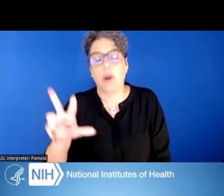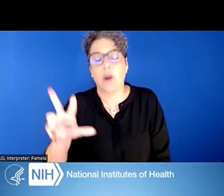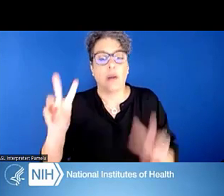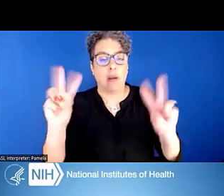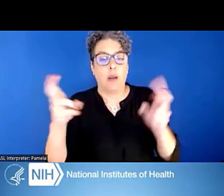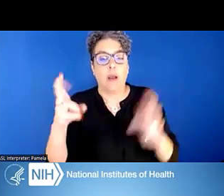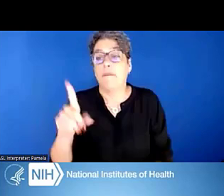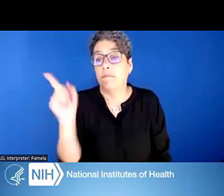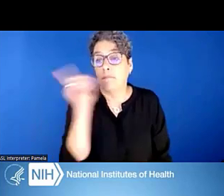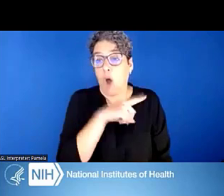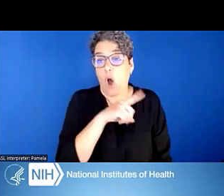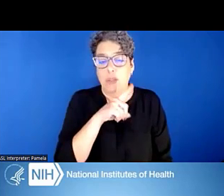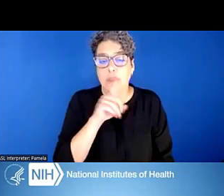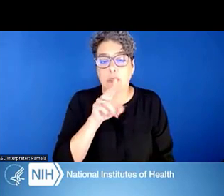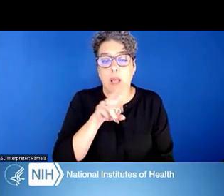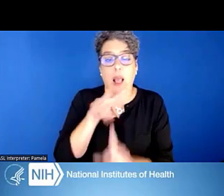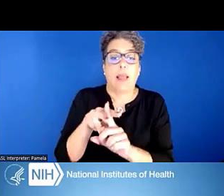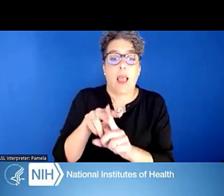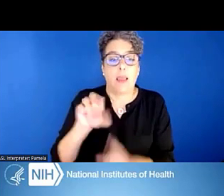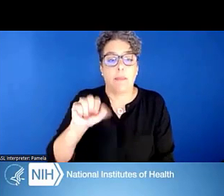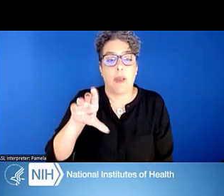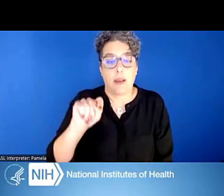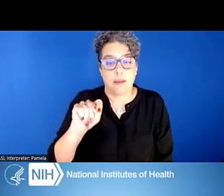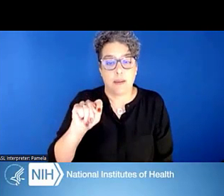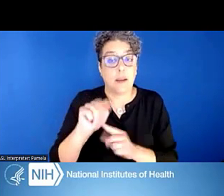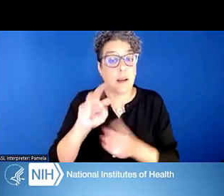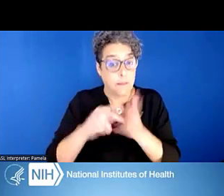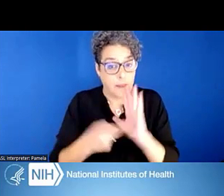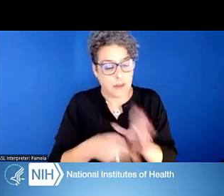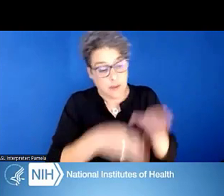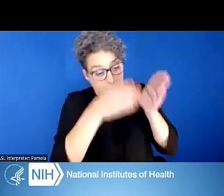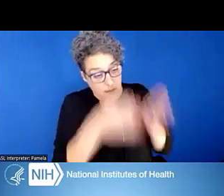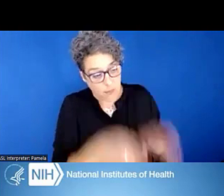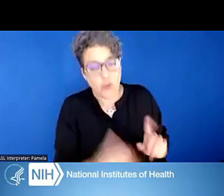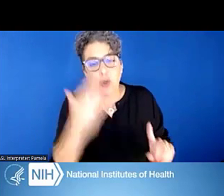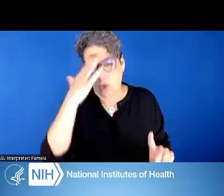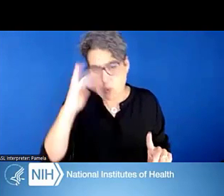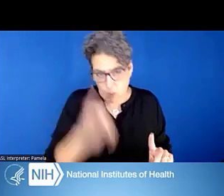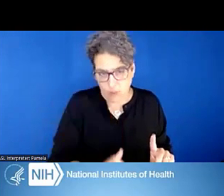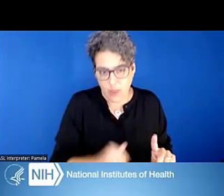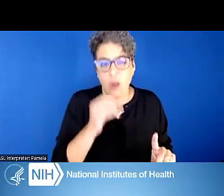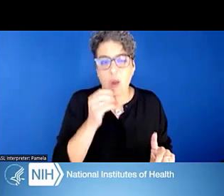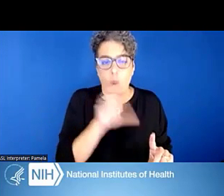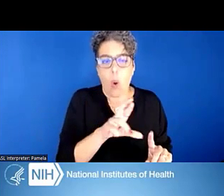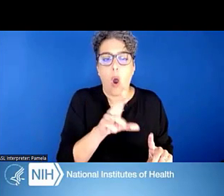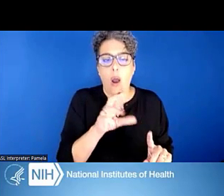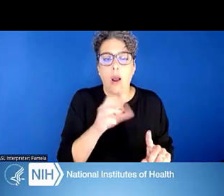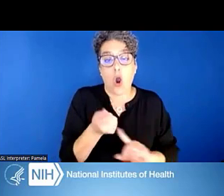which ..So this refers to someone knowingly presenting or causing to be presented a false or fraudulent claim